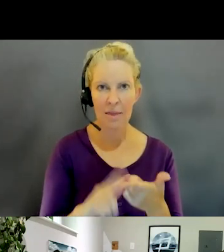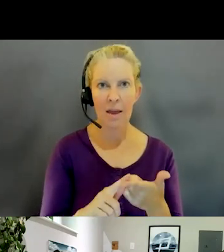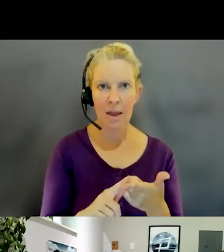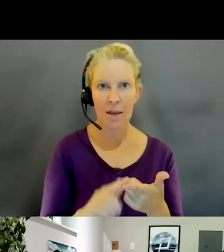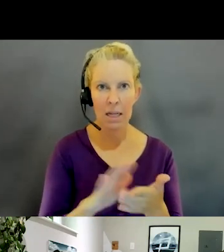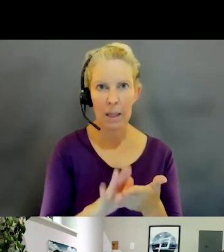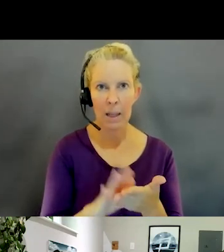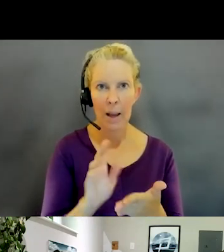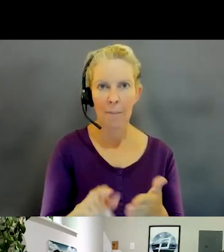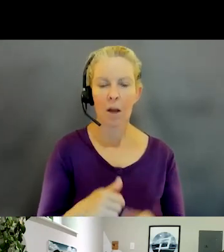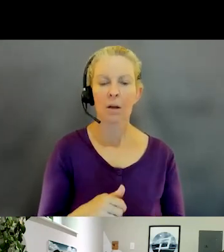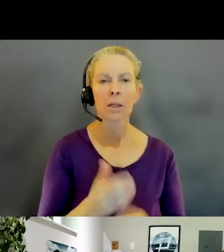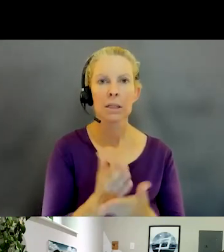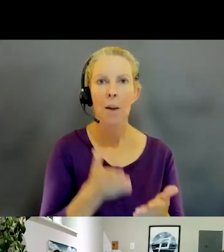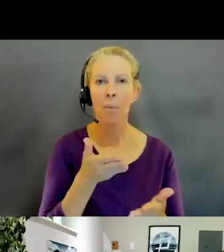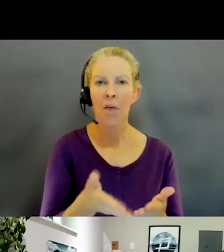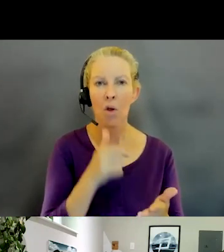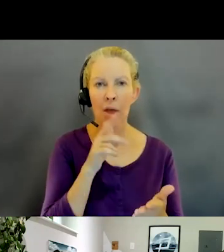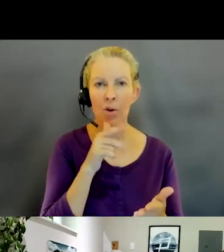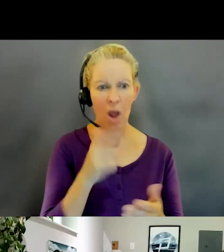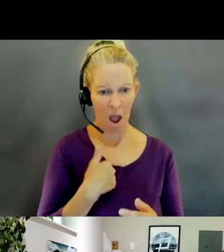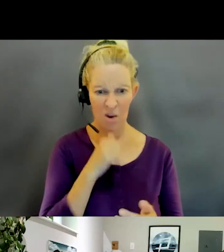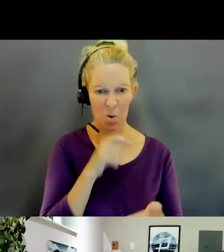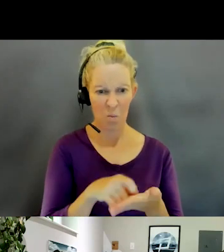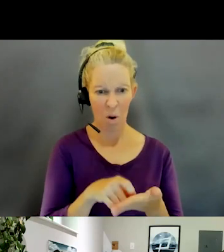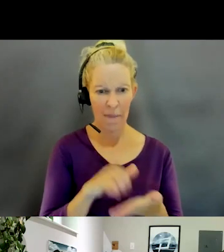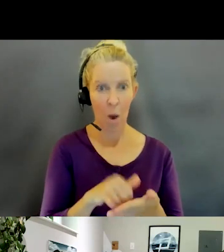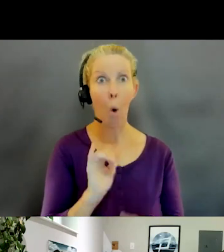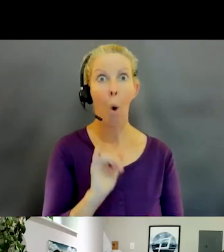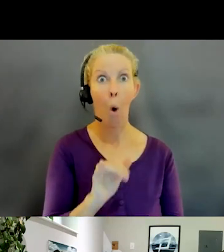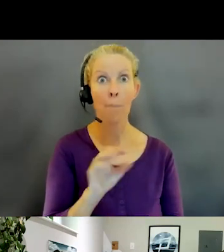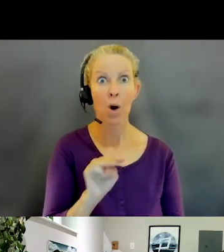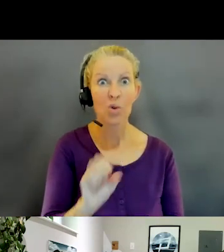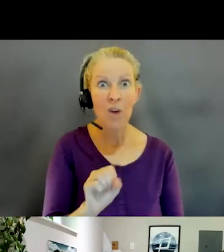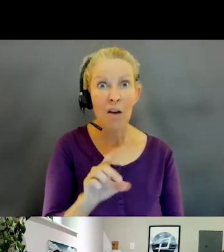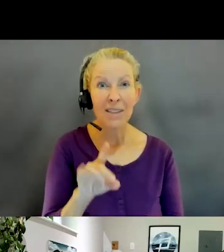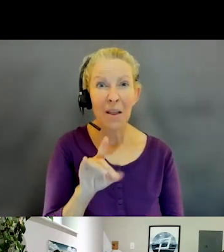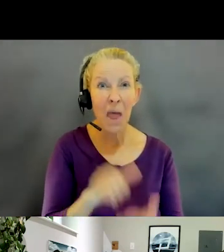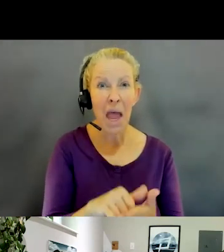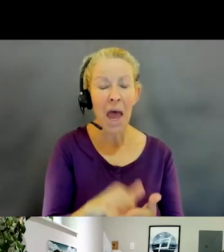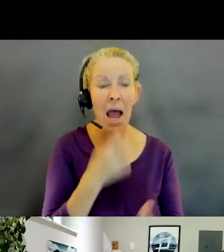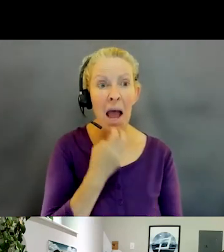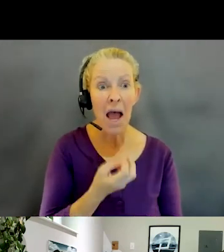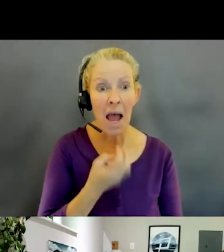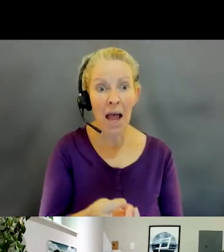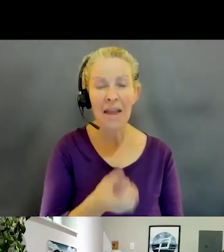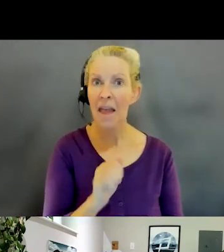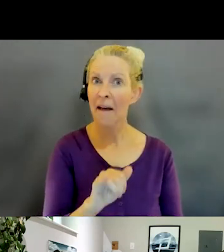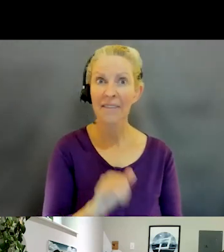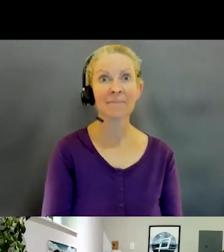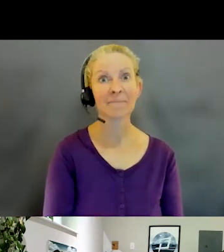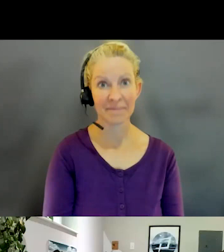I didn't write that. Oh, Microsoft did. >> Jay: That's great. Especially it writes